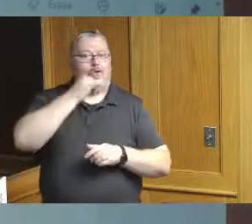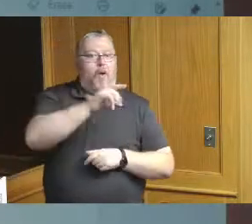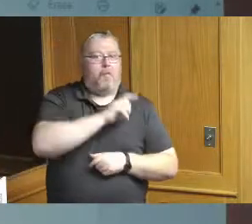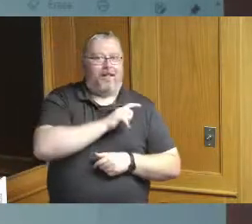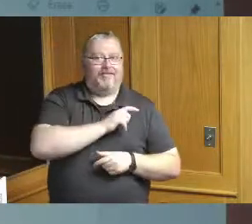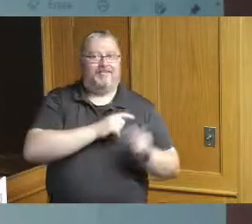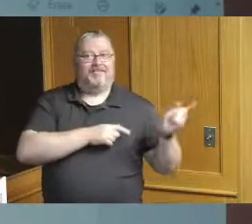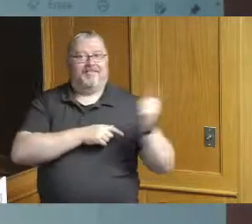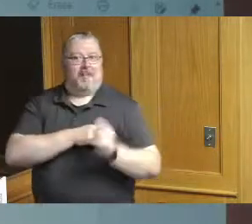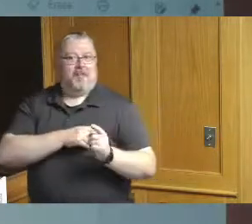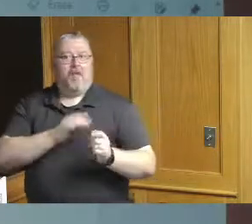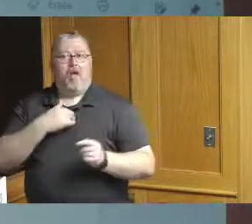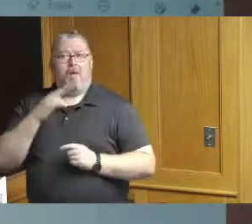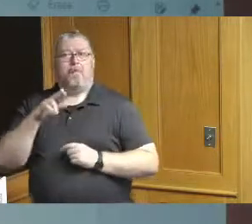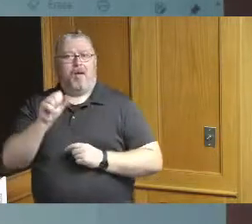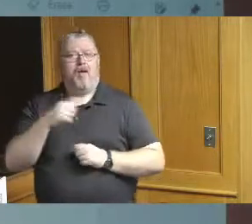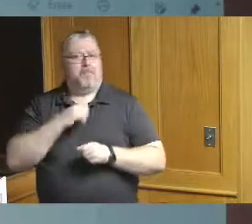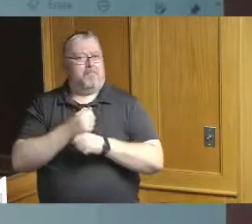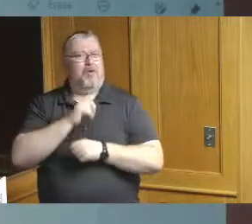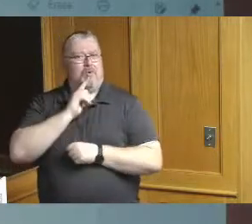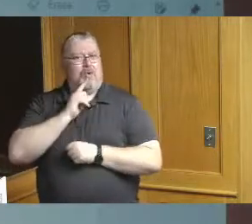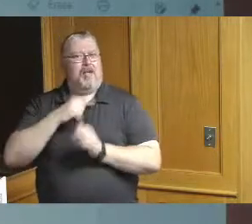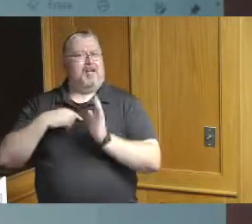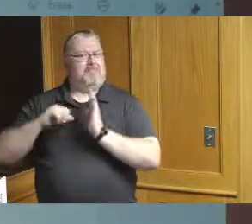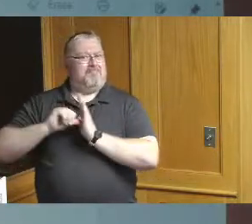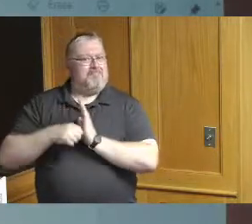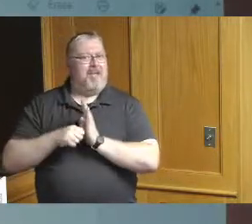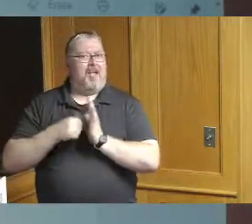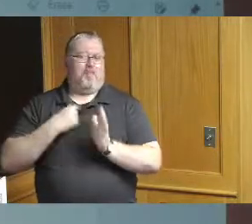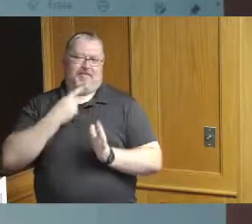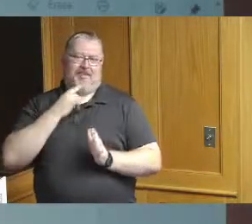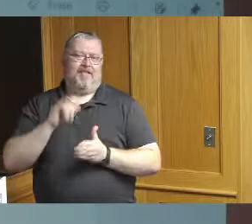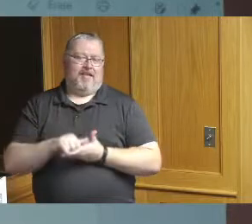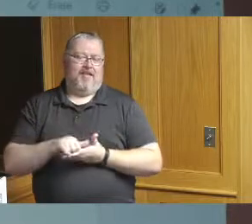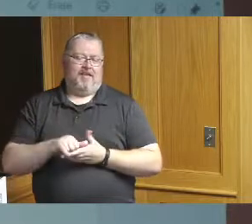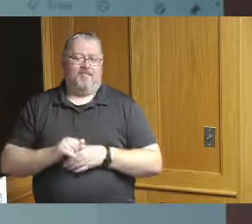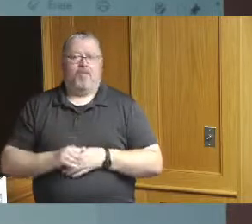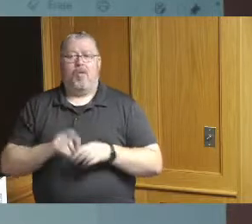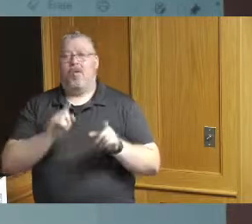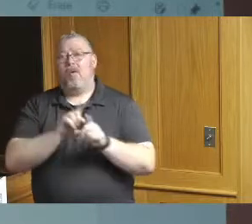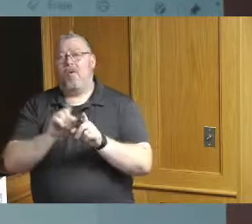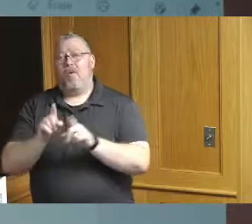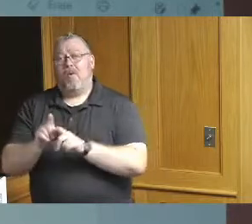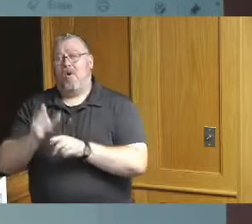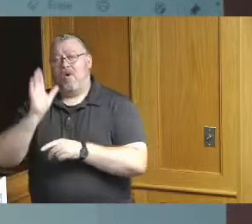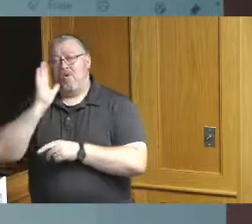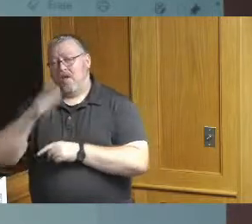buses are safe i want to make sure i get a get a chance to say that also it will familiarize new